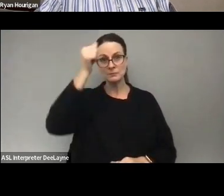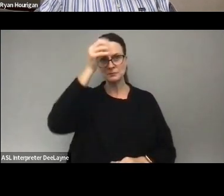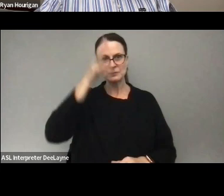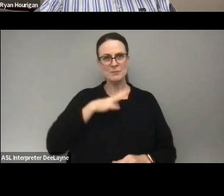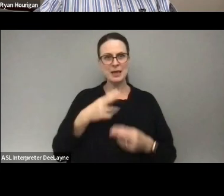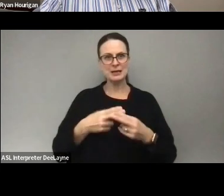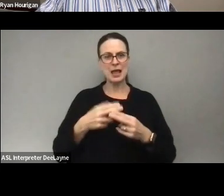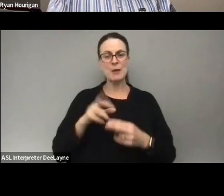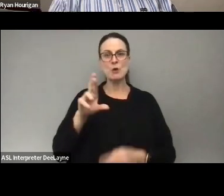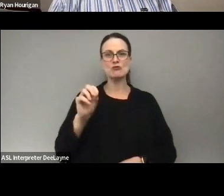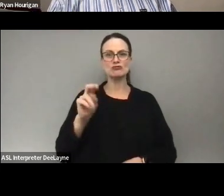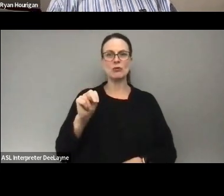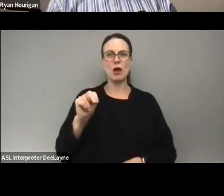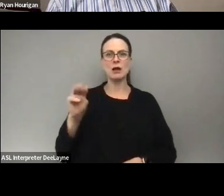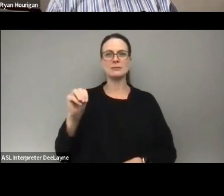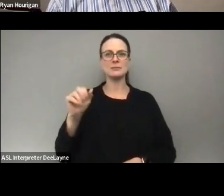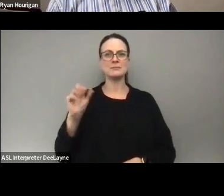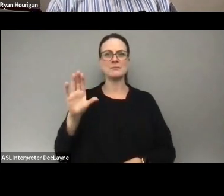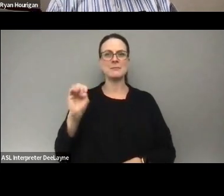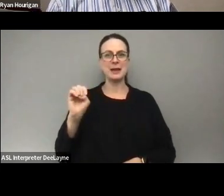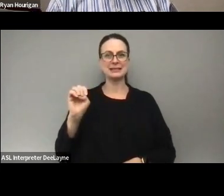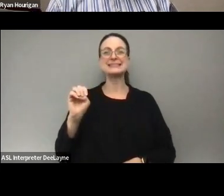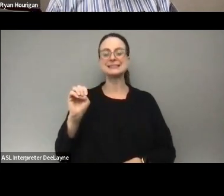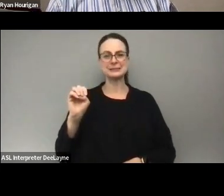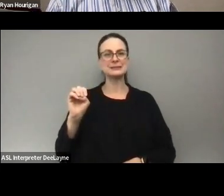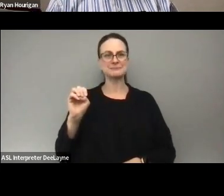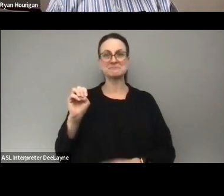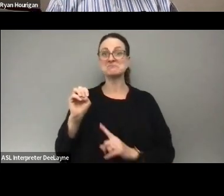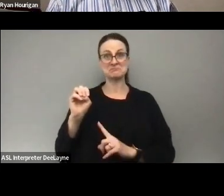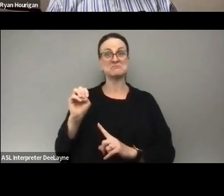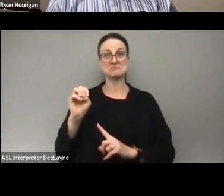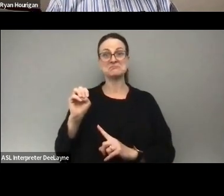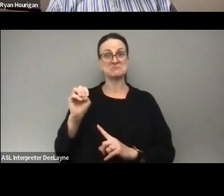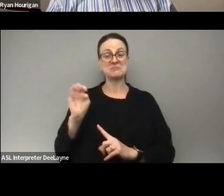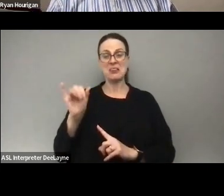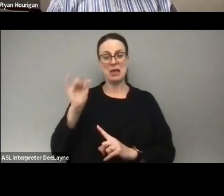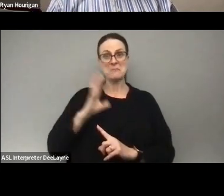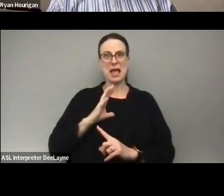And Ron Mace was worried about an aging population,